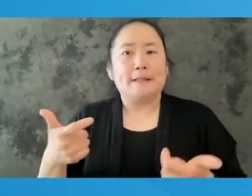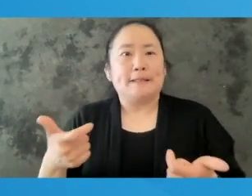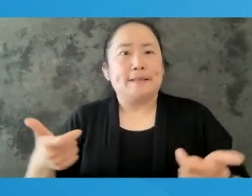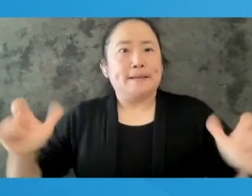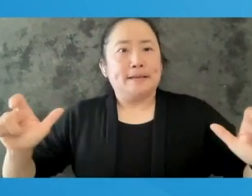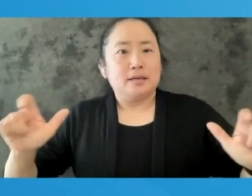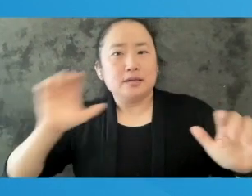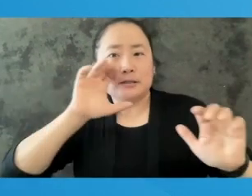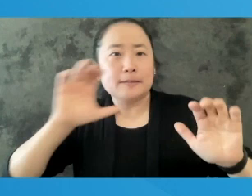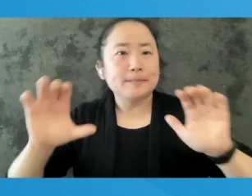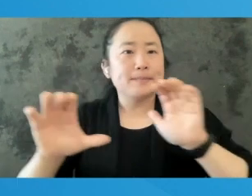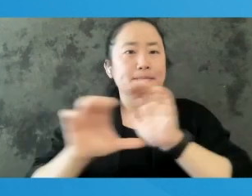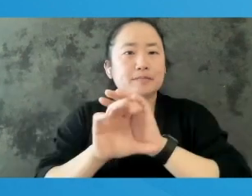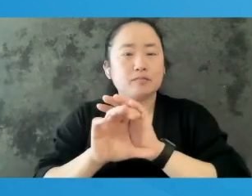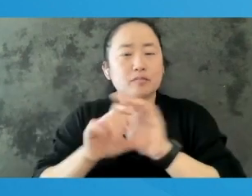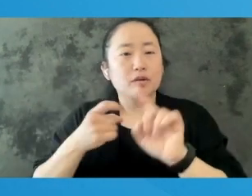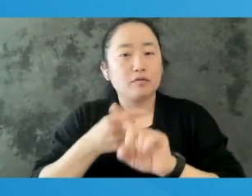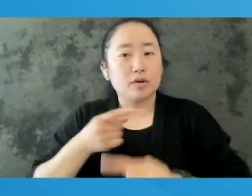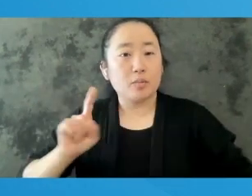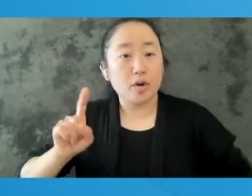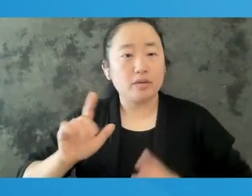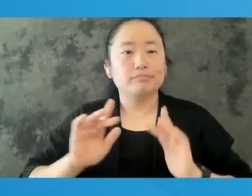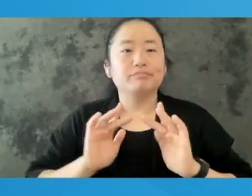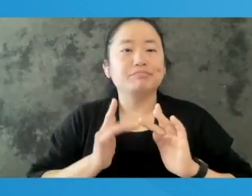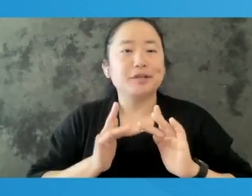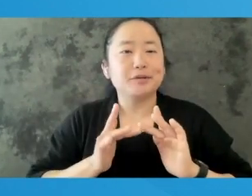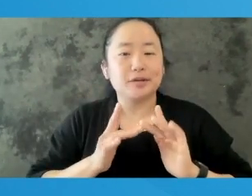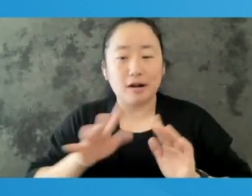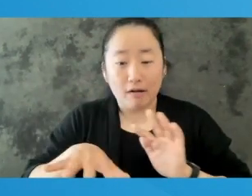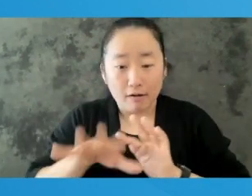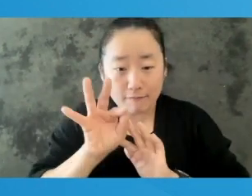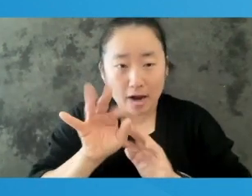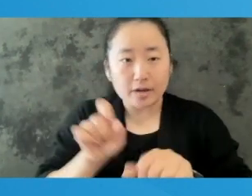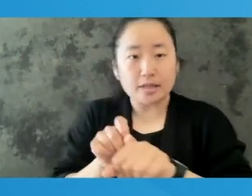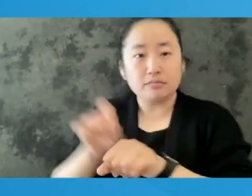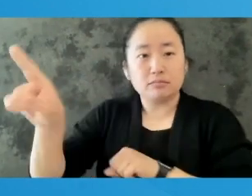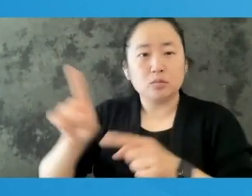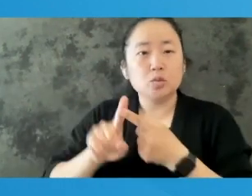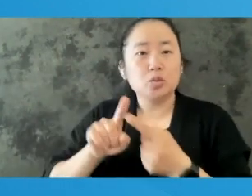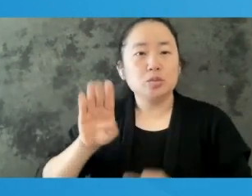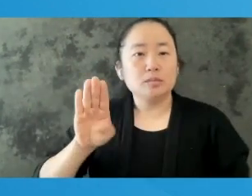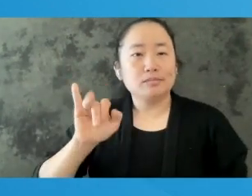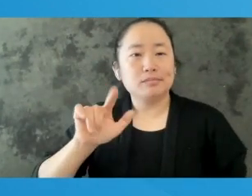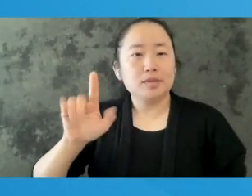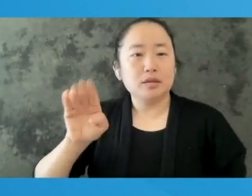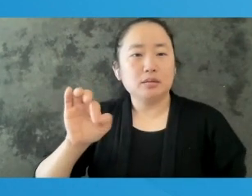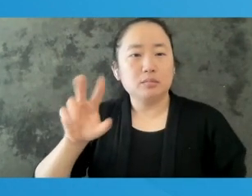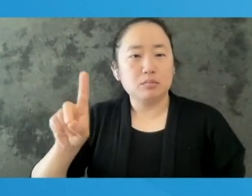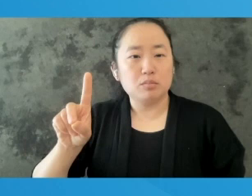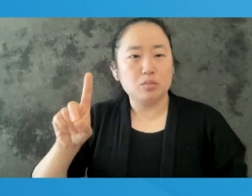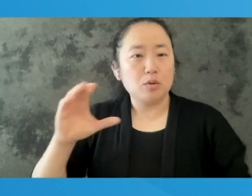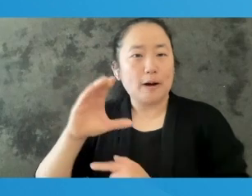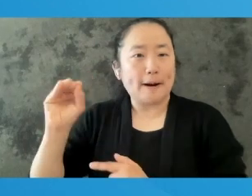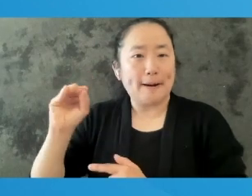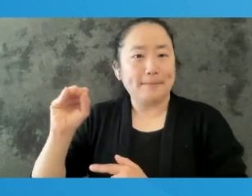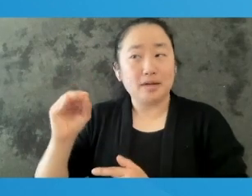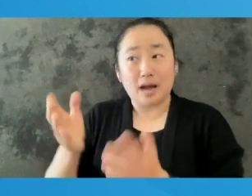that came from the internet, and that I sent them to a billboard company and I told them